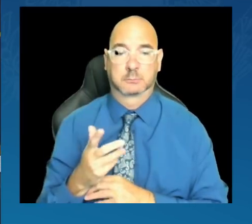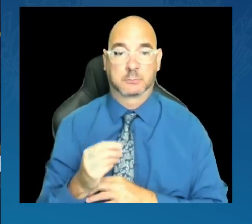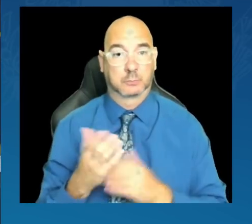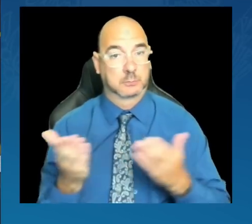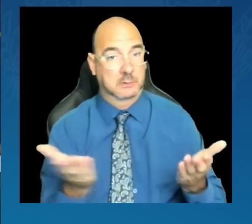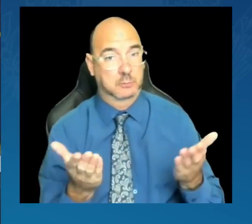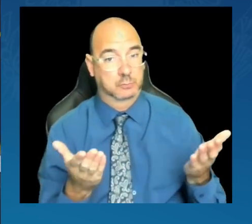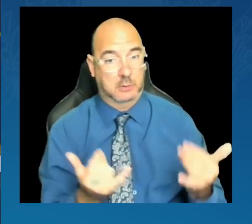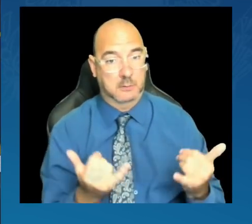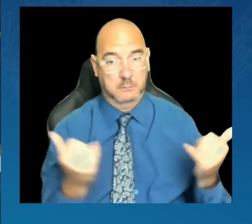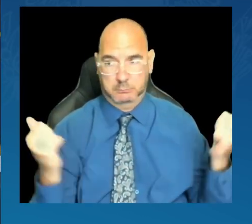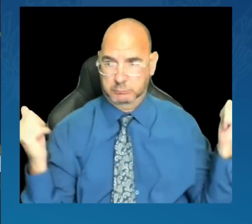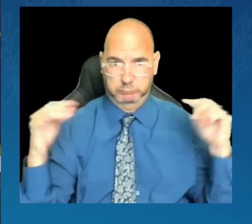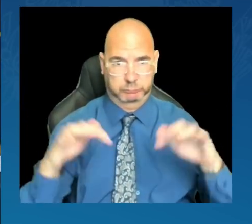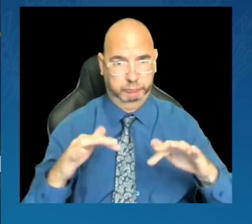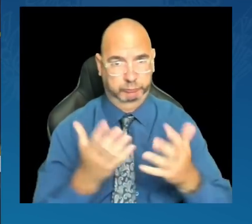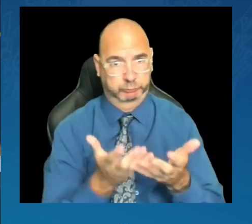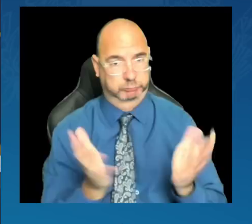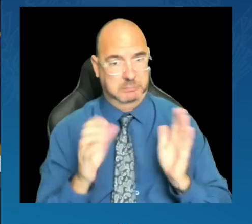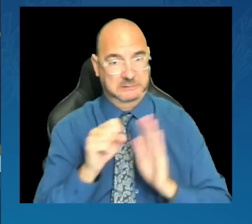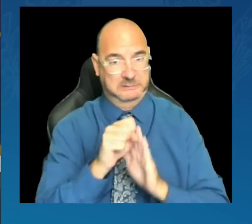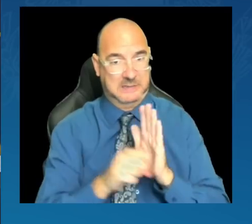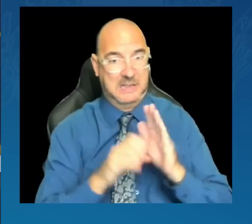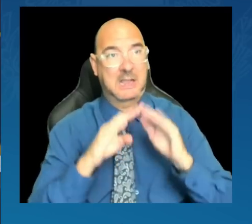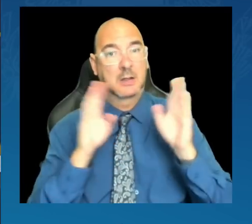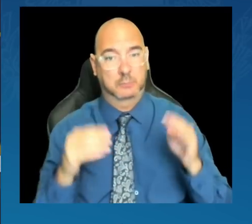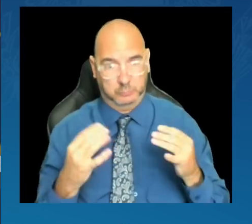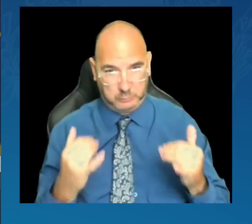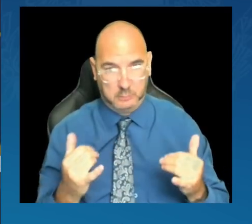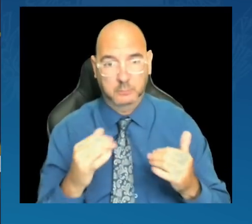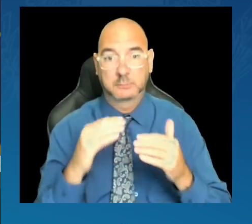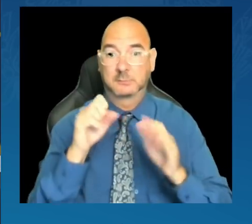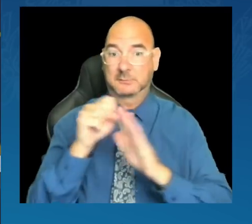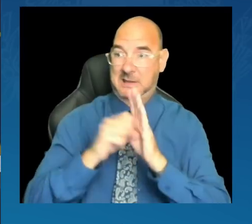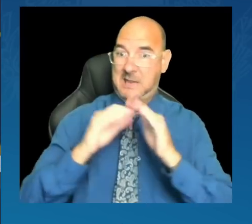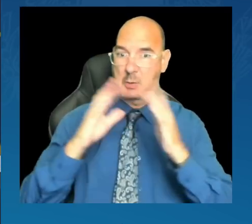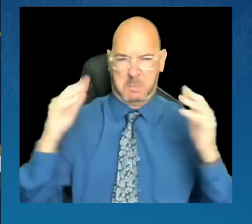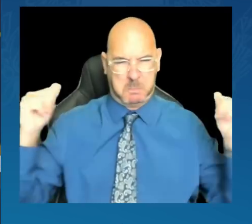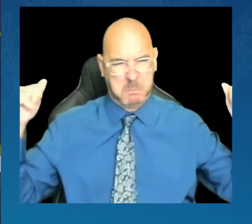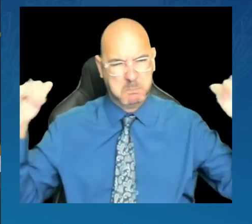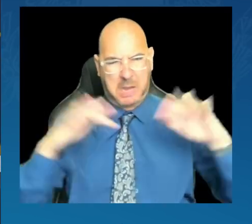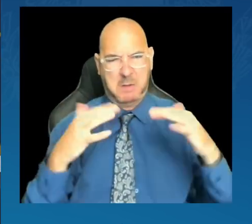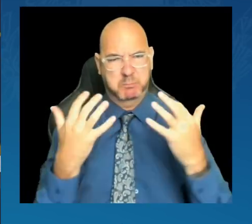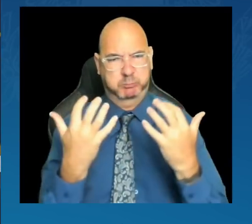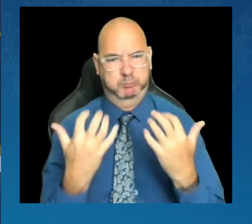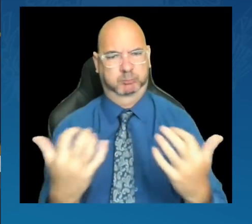the statehouse is packed with thousands of our citizens who want to make it clear that their supermajority effort